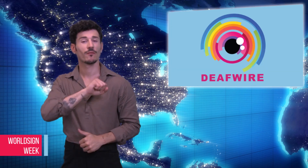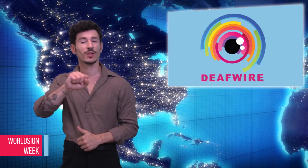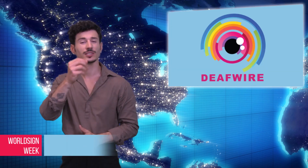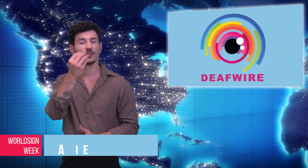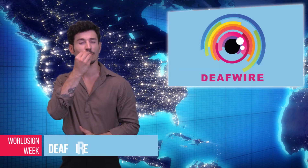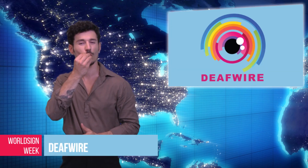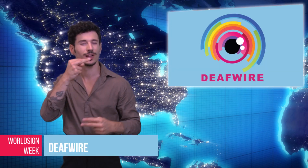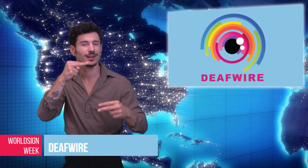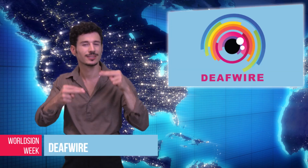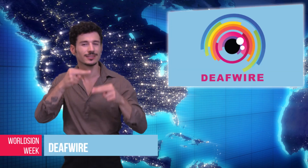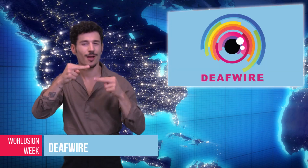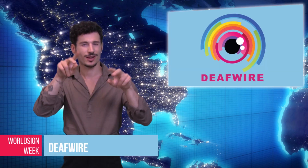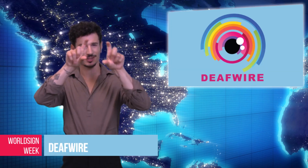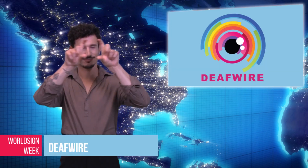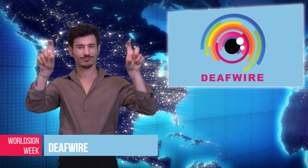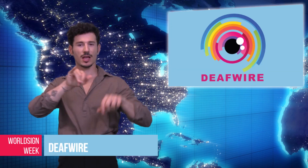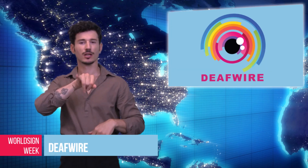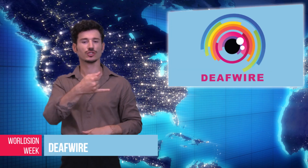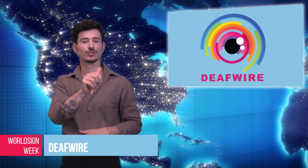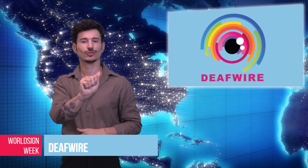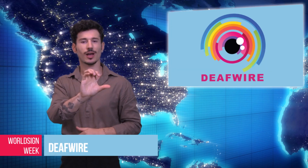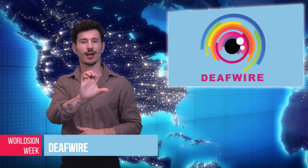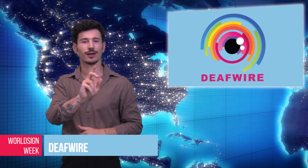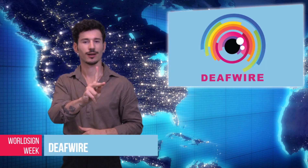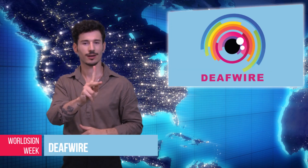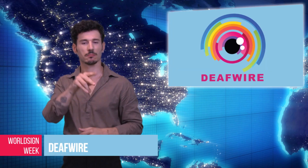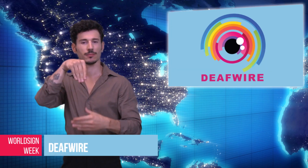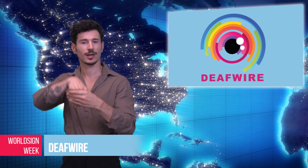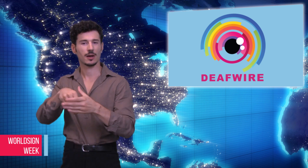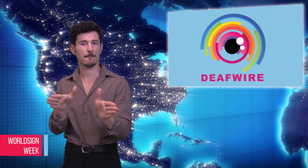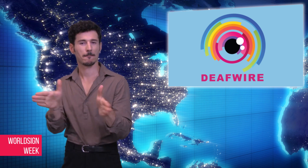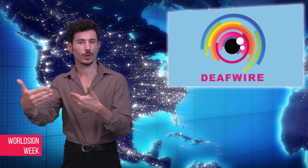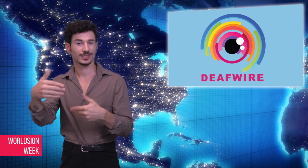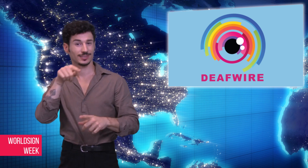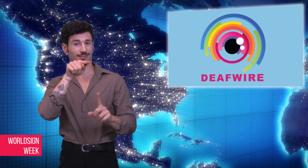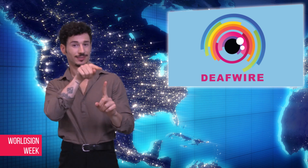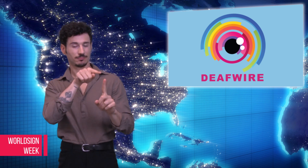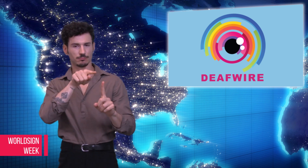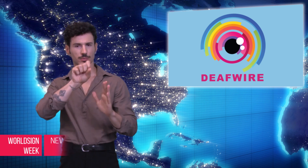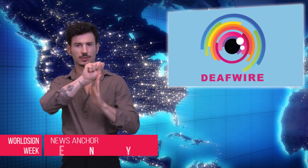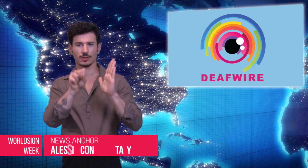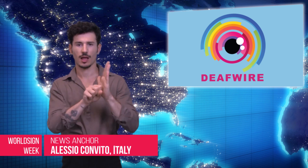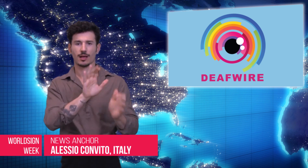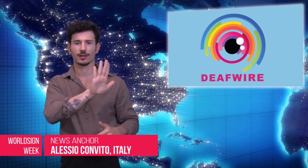[Alessio]: An employee at a fast food restaurant, Jack